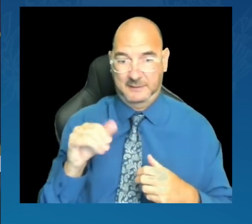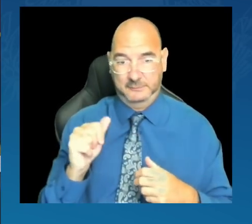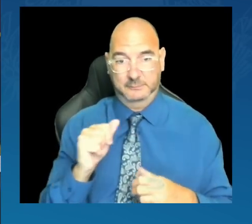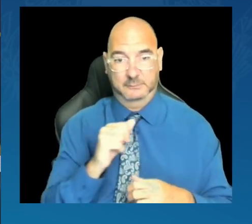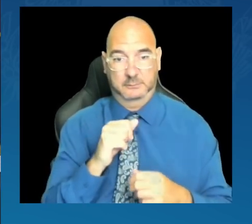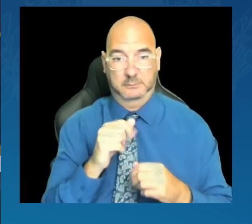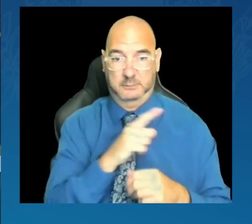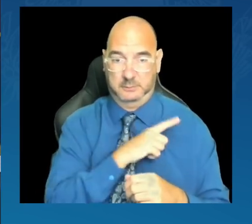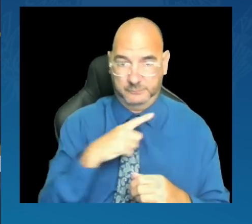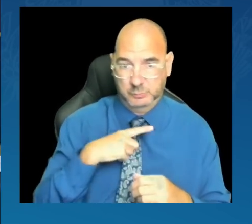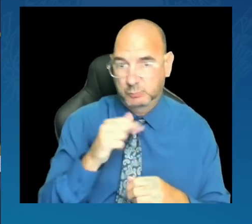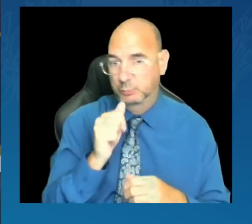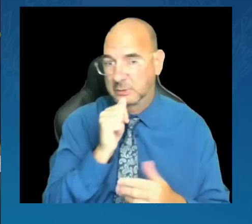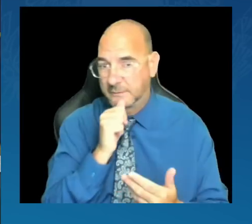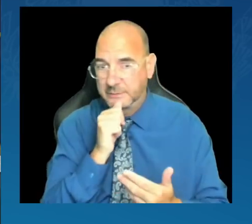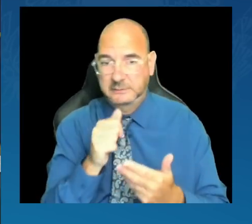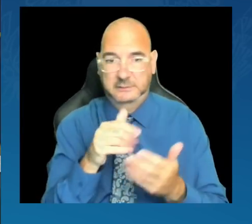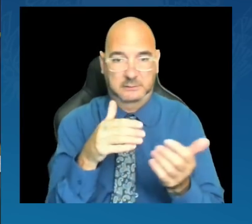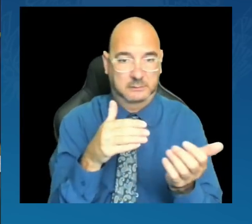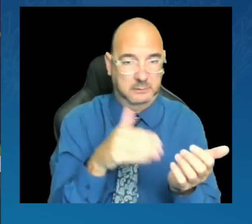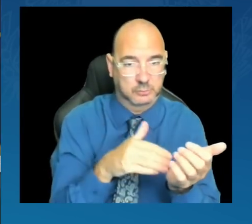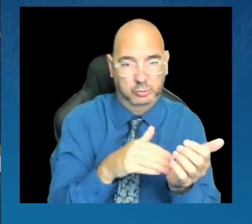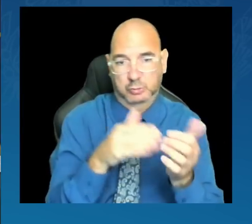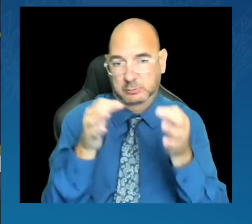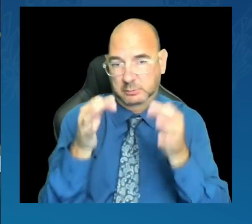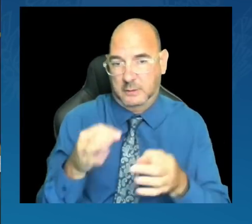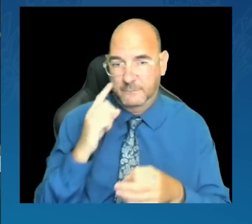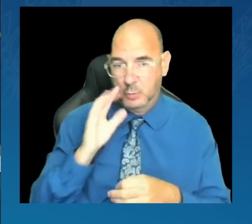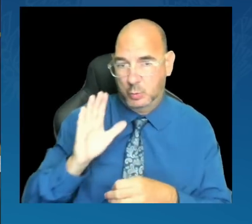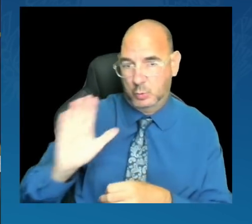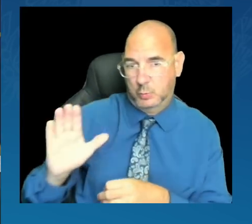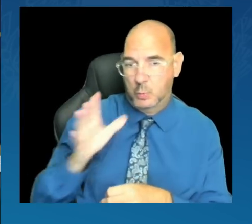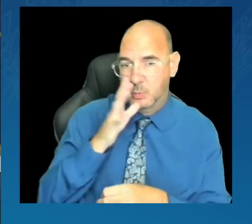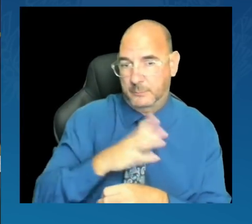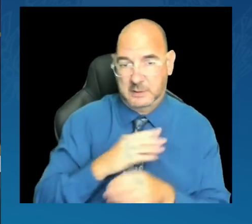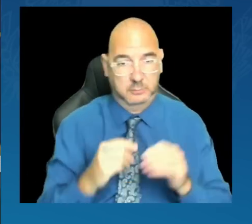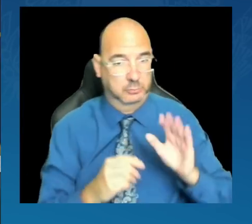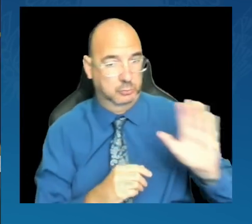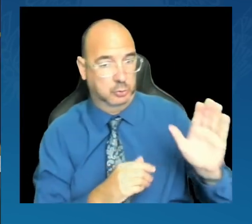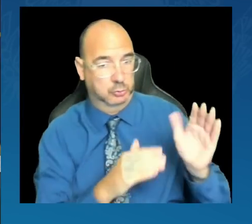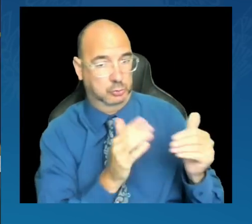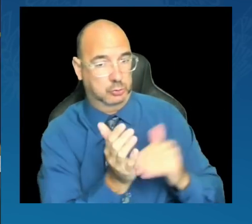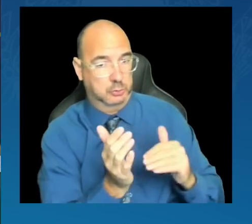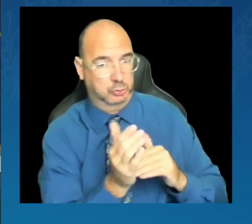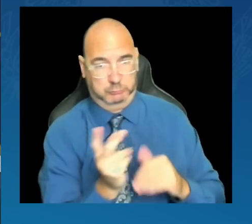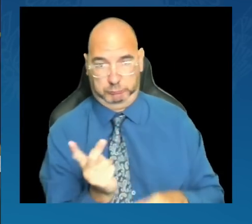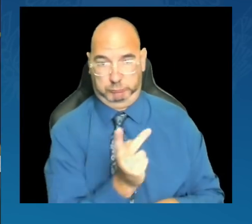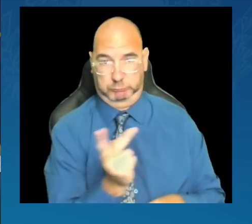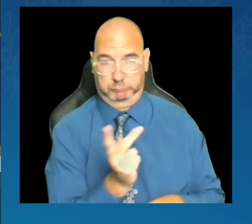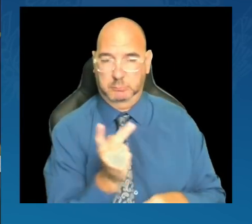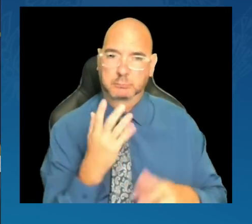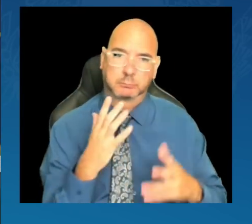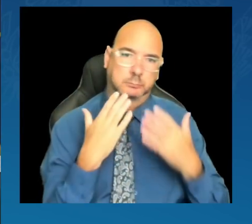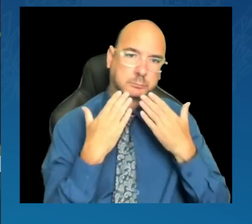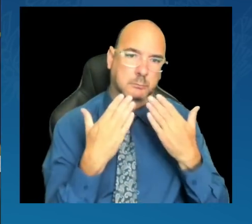and their doctors. Thankfully, residents in our state have begin a they have been vigilant